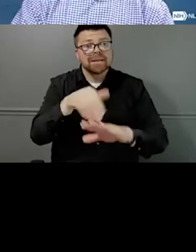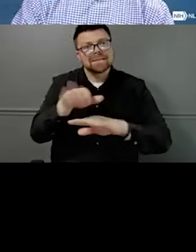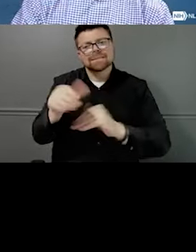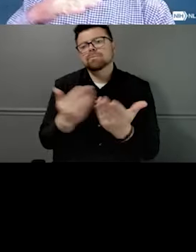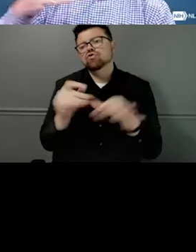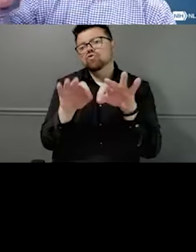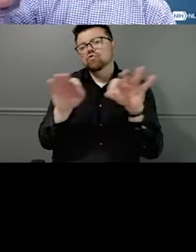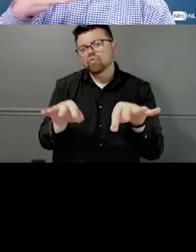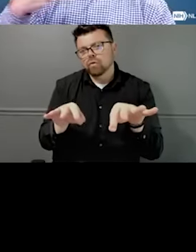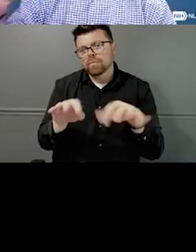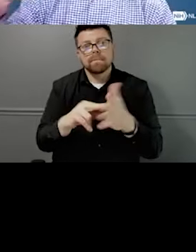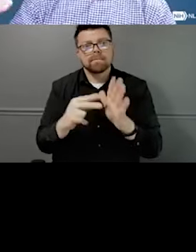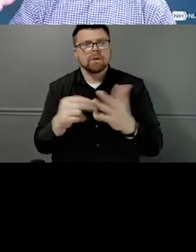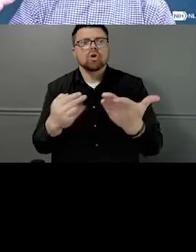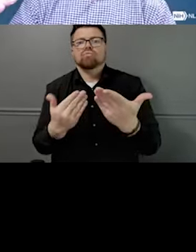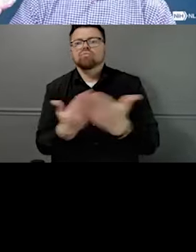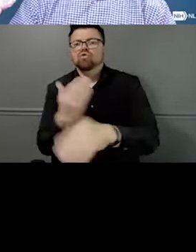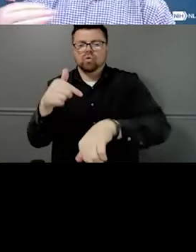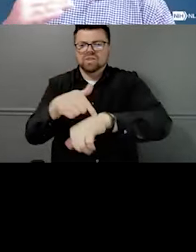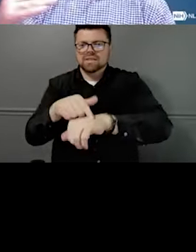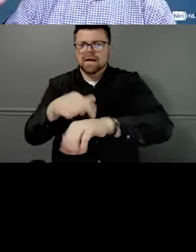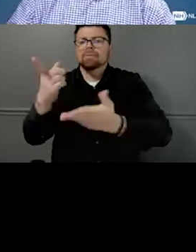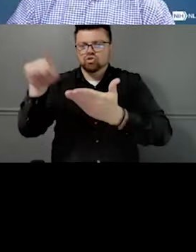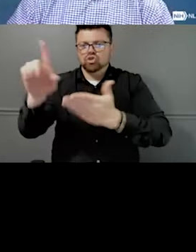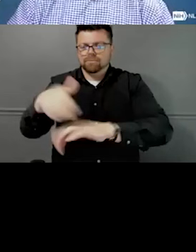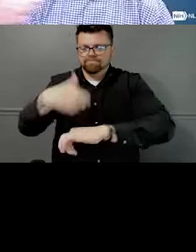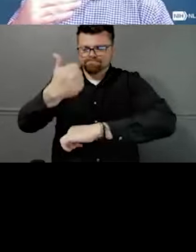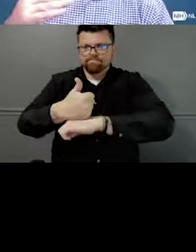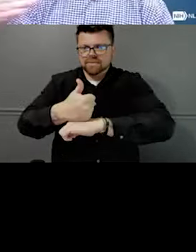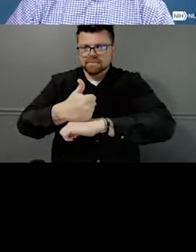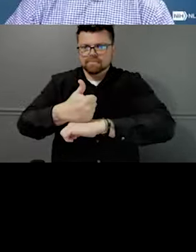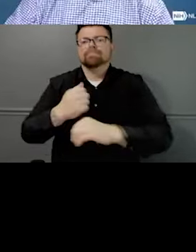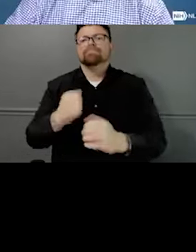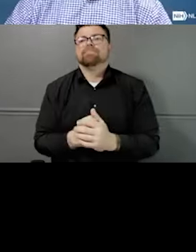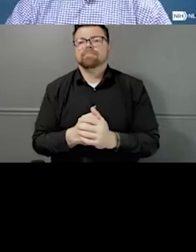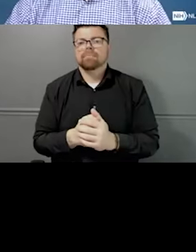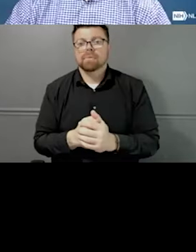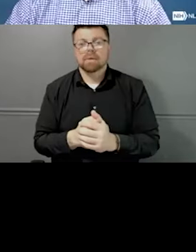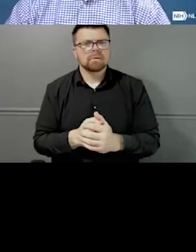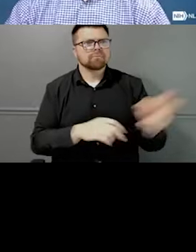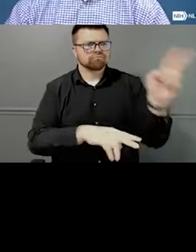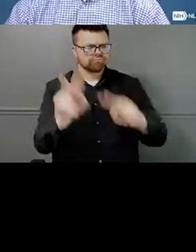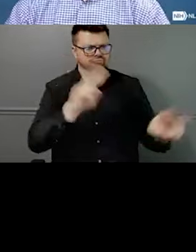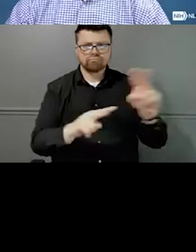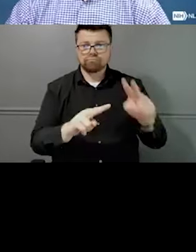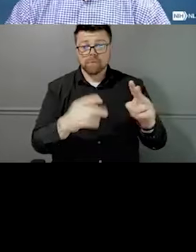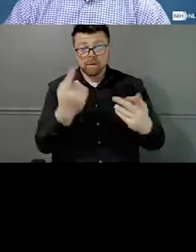showing that everything had been looked at. Again, they agree the time stamp appears right here,